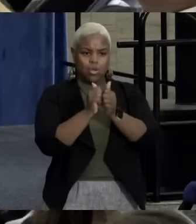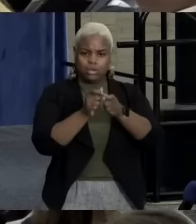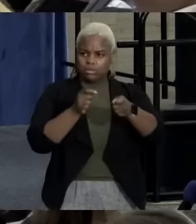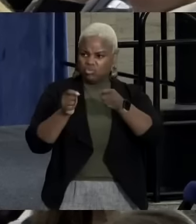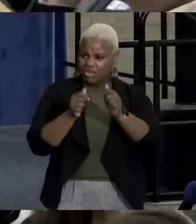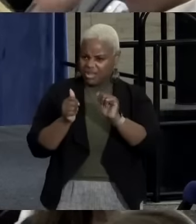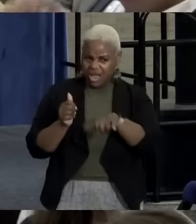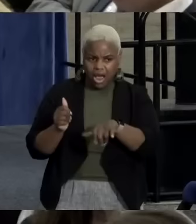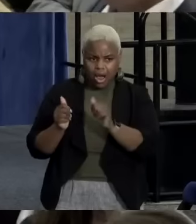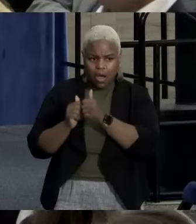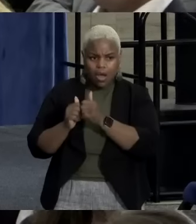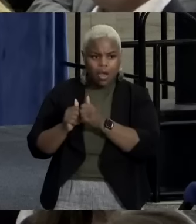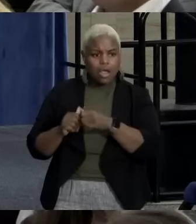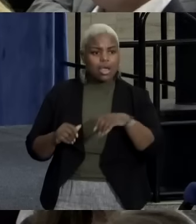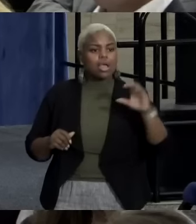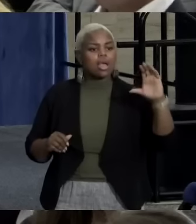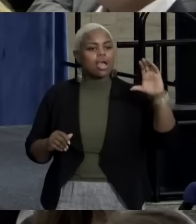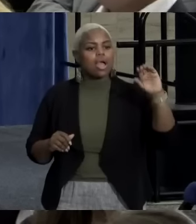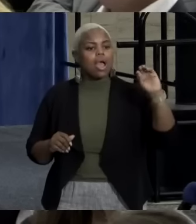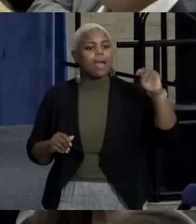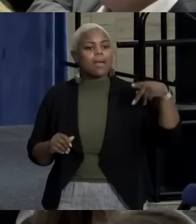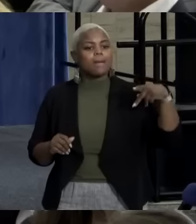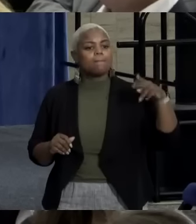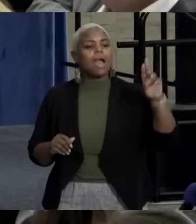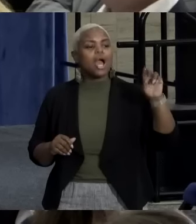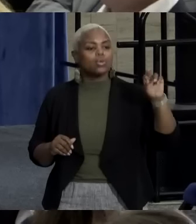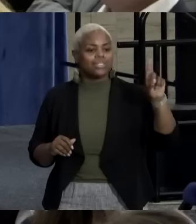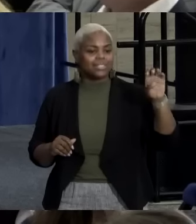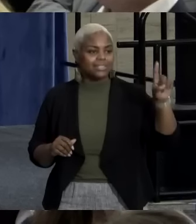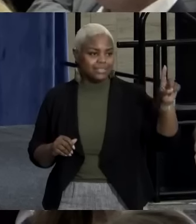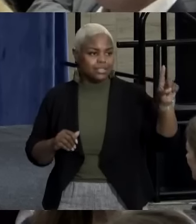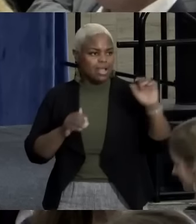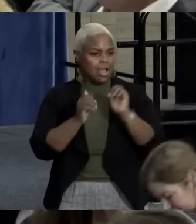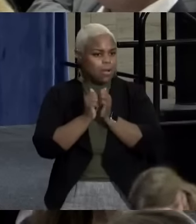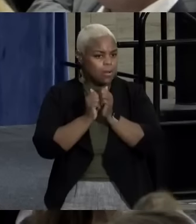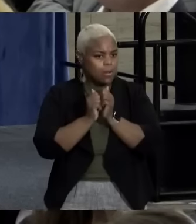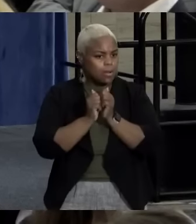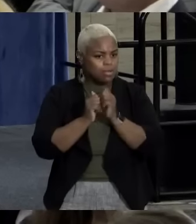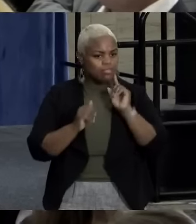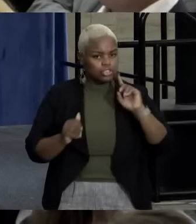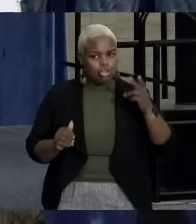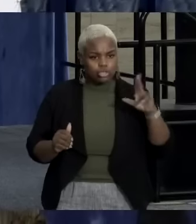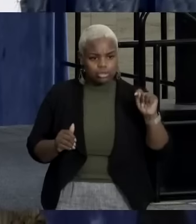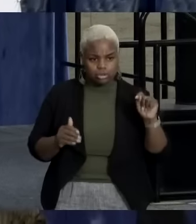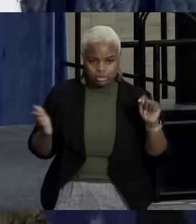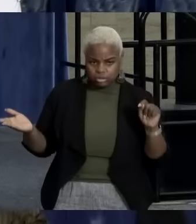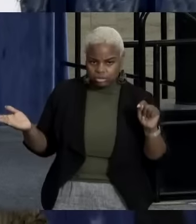sorry, hormone replacement therapies, because there's a lot of people using this as well.